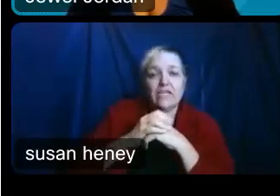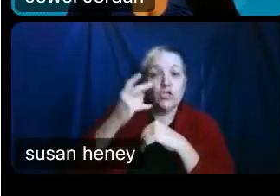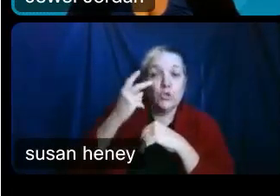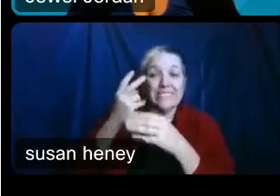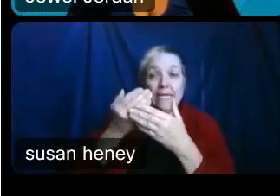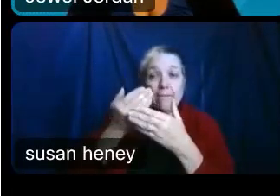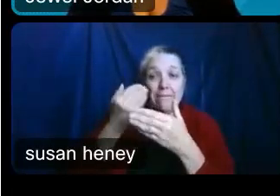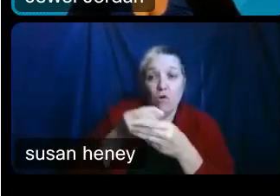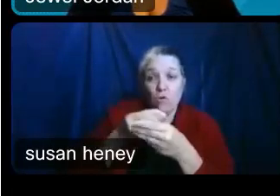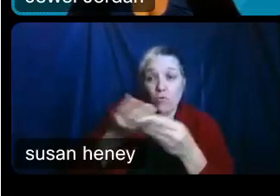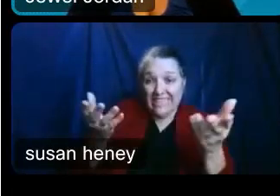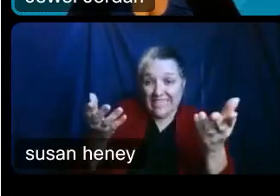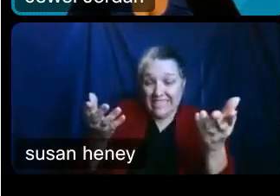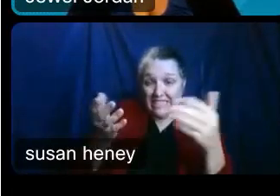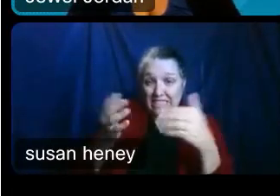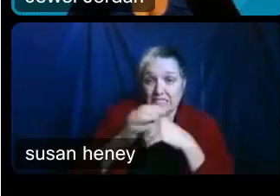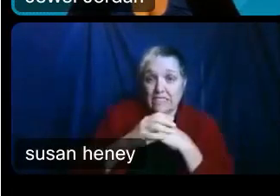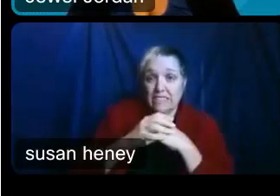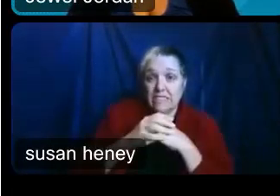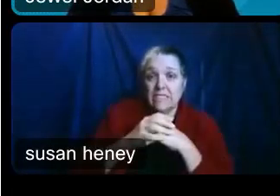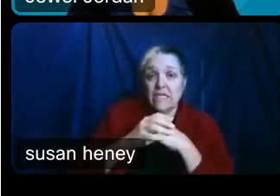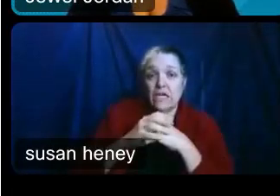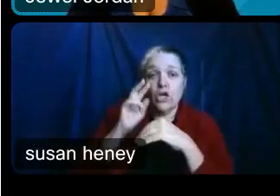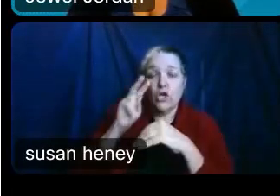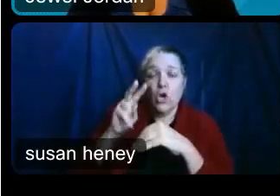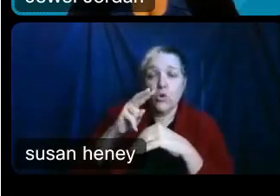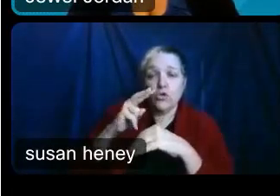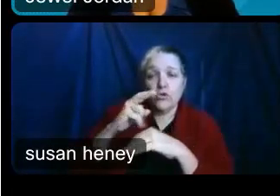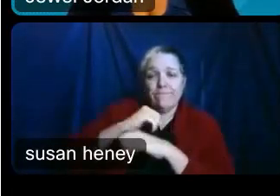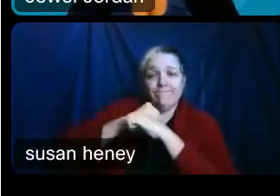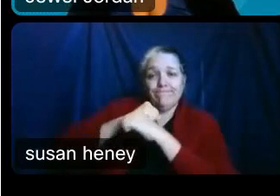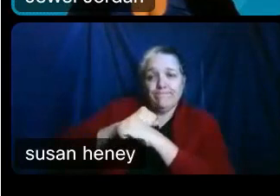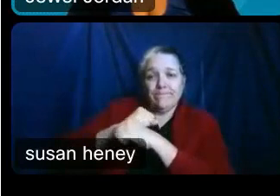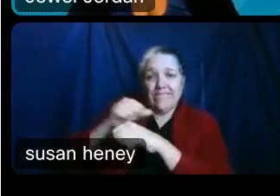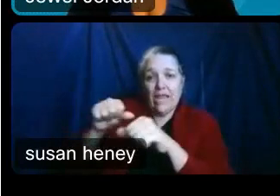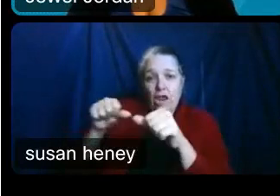of December 7th visit the embargo area that you'll find on census.gov by clicking on newsroom,